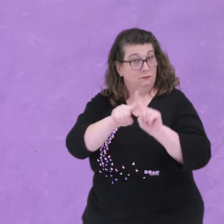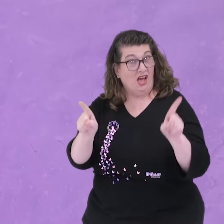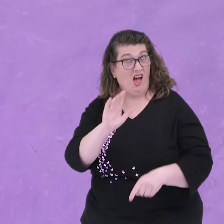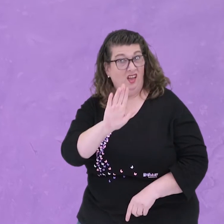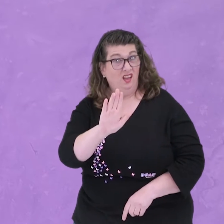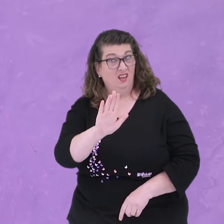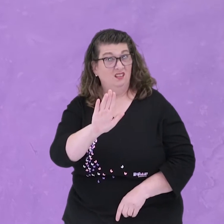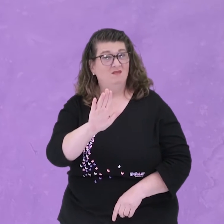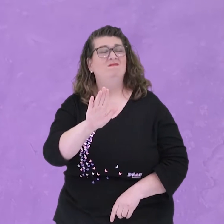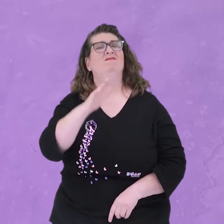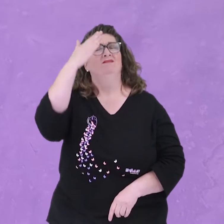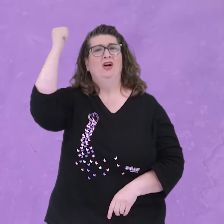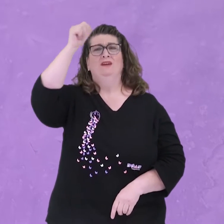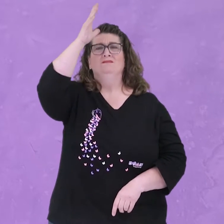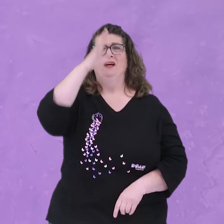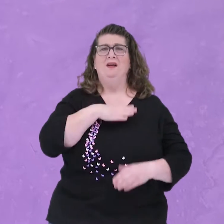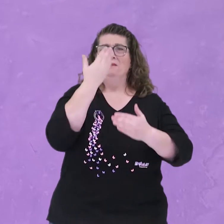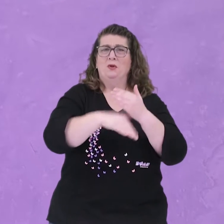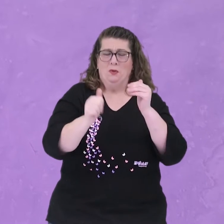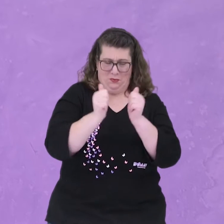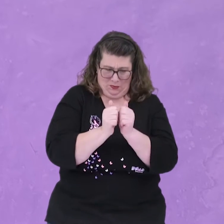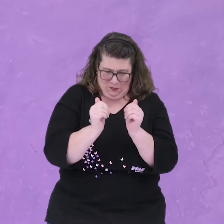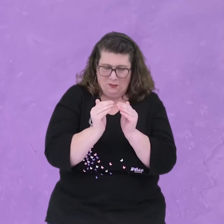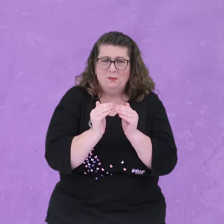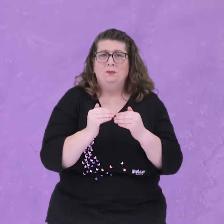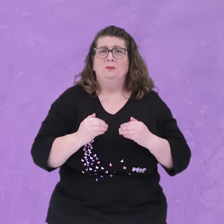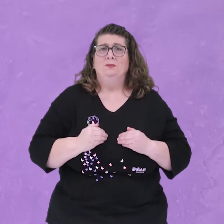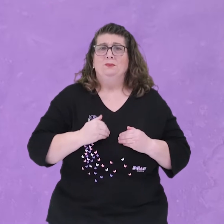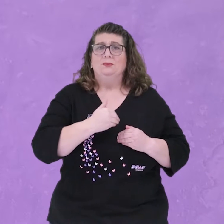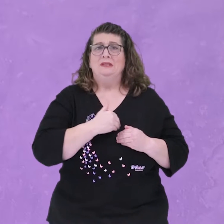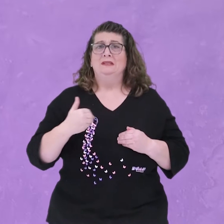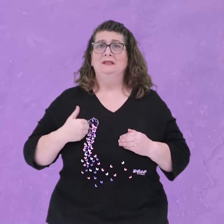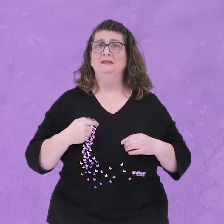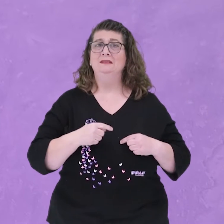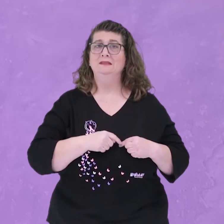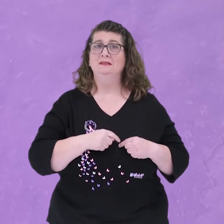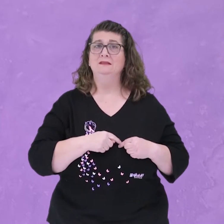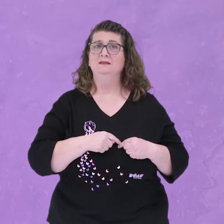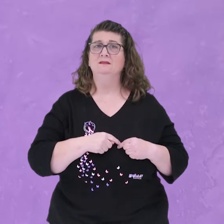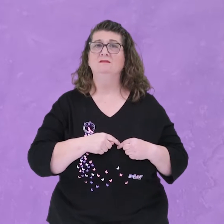But because men are born with a small amount of breast tissue,